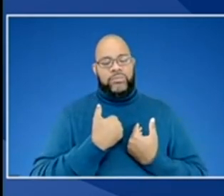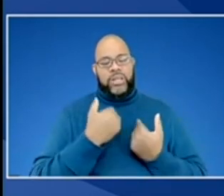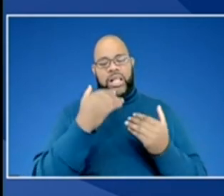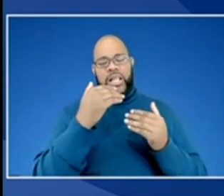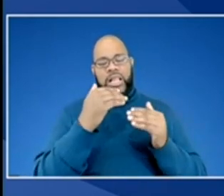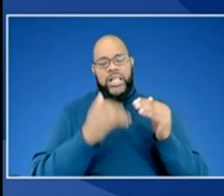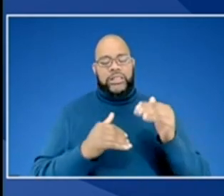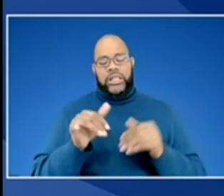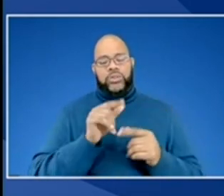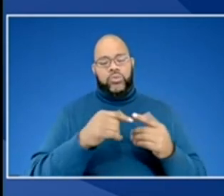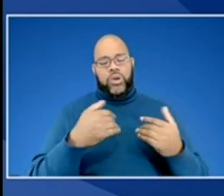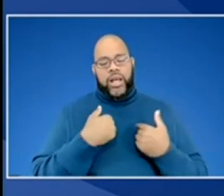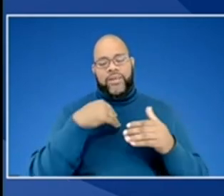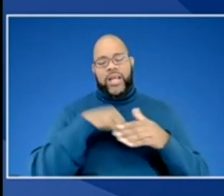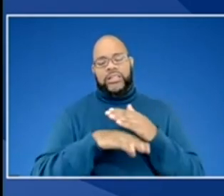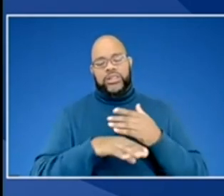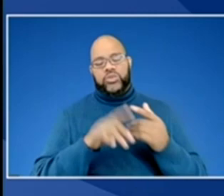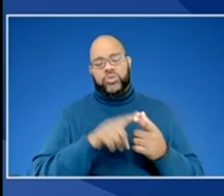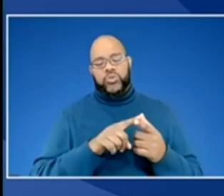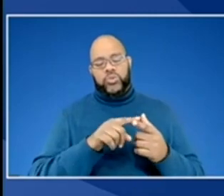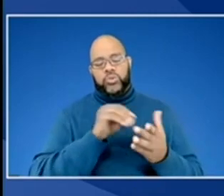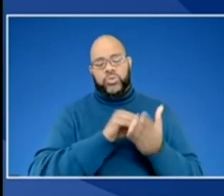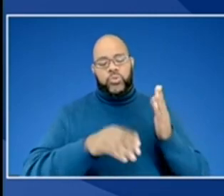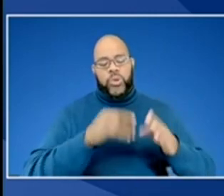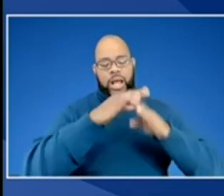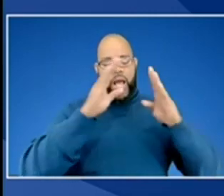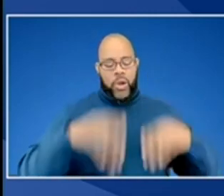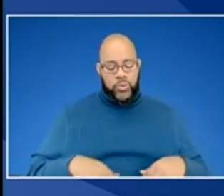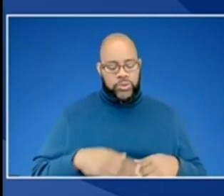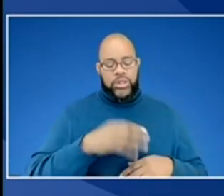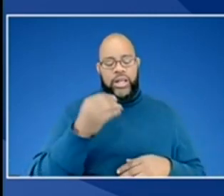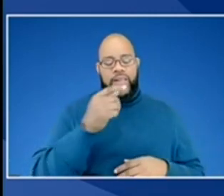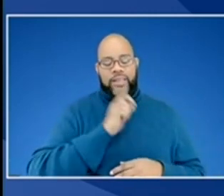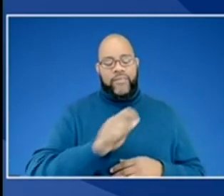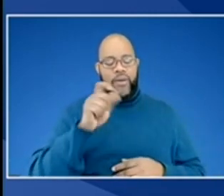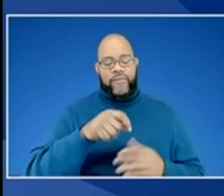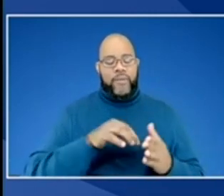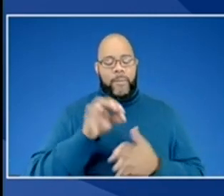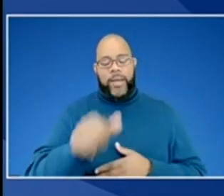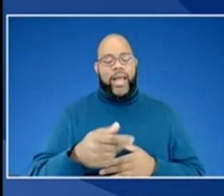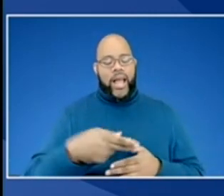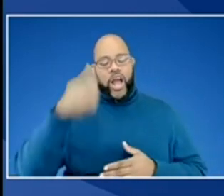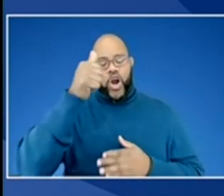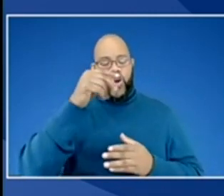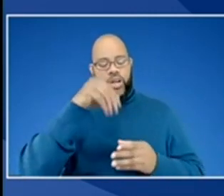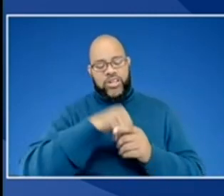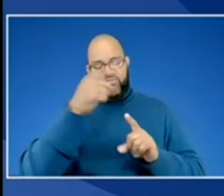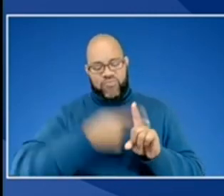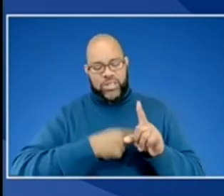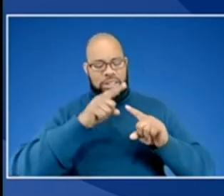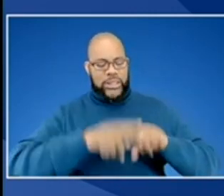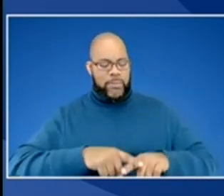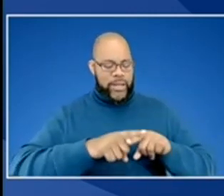to have access to student housing and therefore have to pay higher in rents depending on where the community college